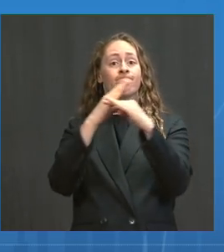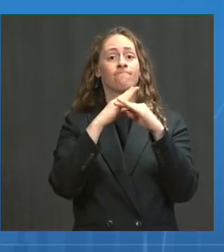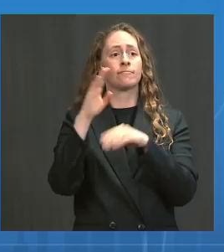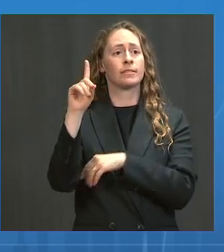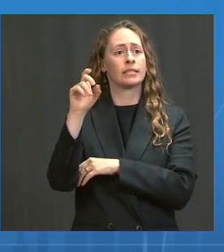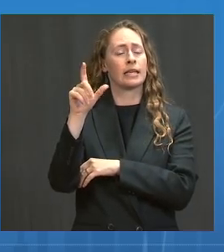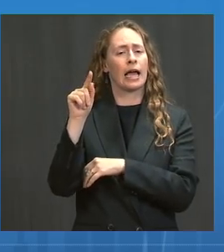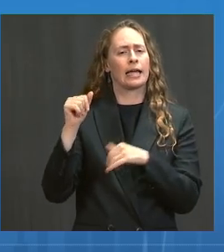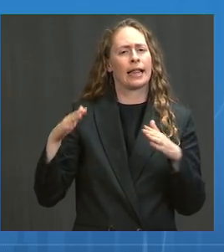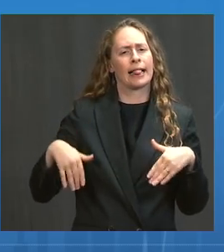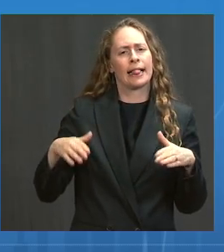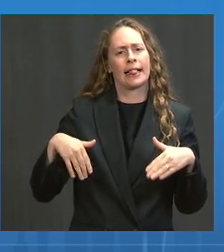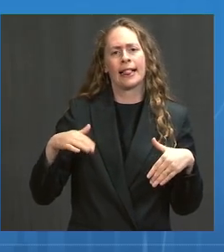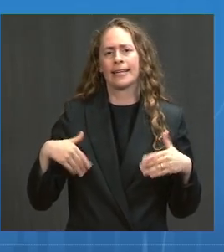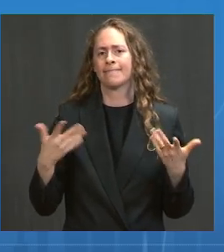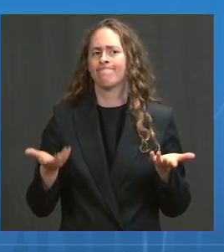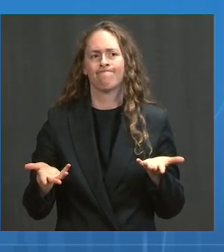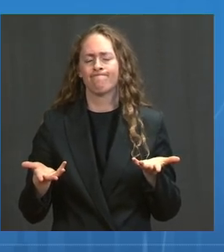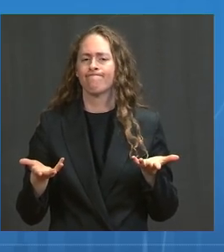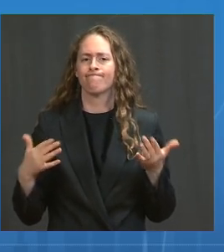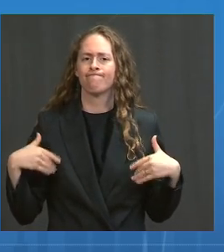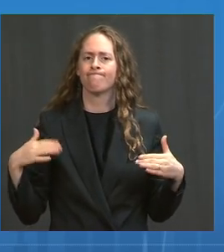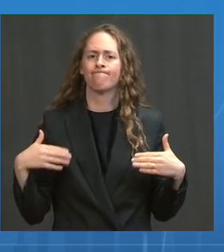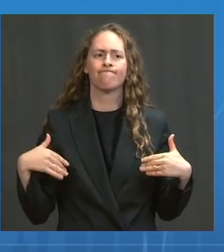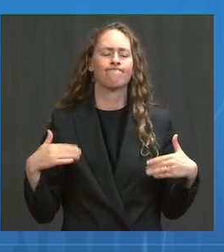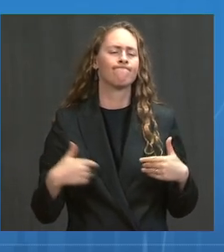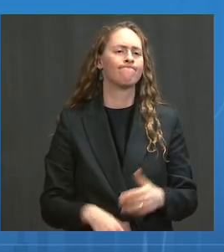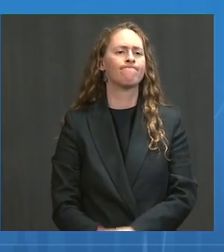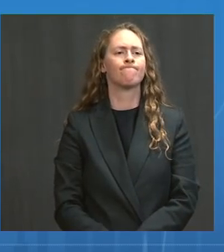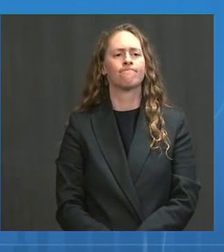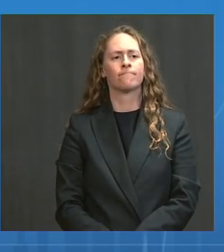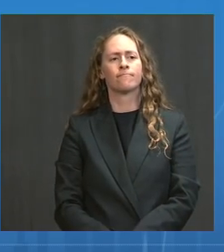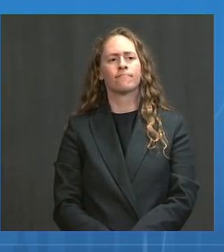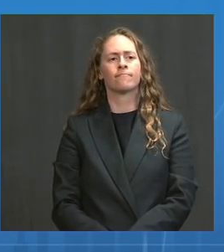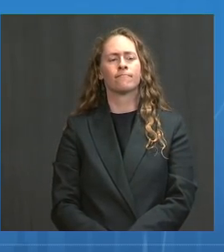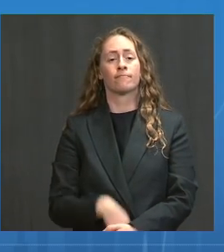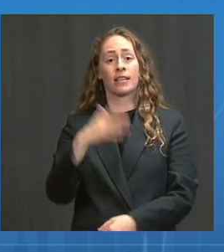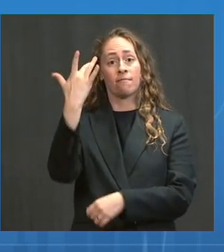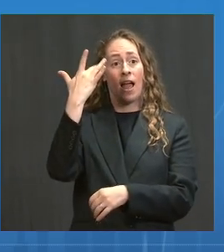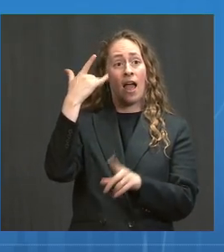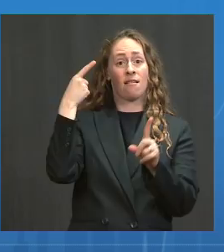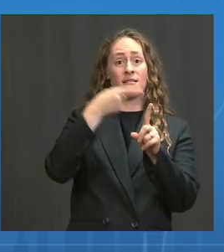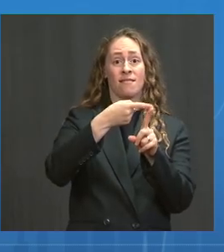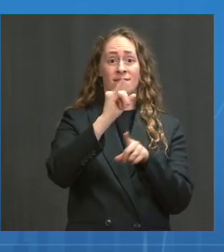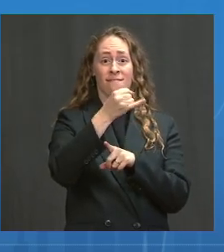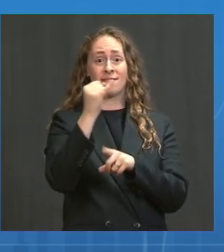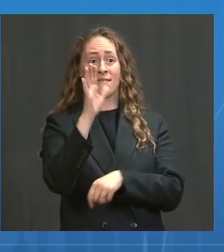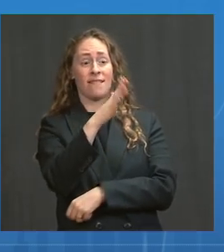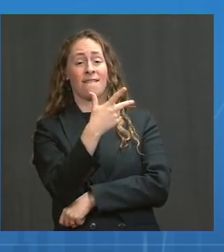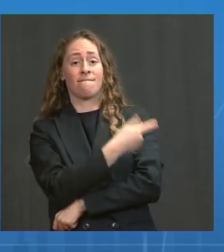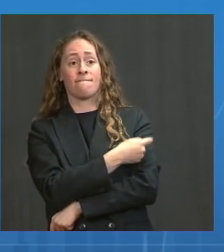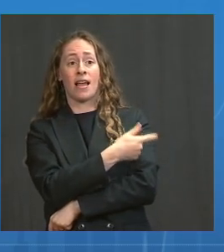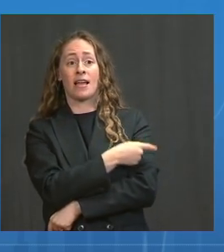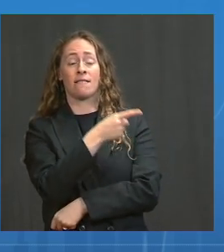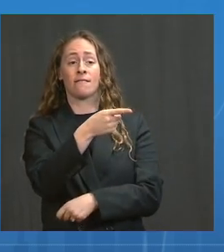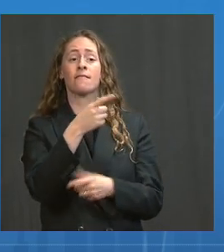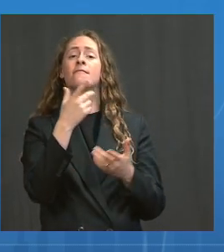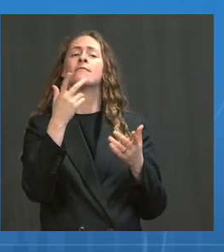And the reason is that the effectiveness of this vaccine is similar to a vaccine for which we do have data,